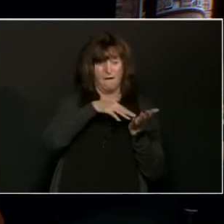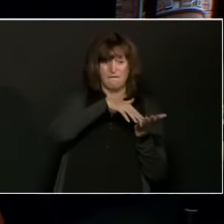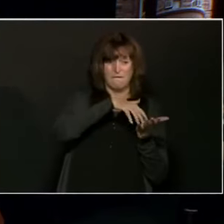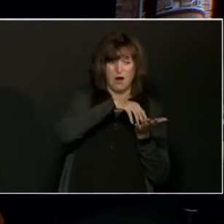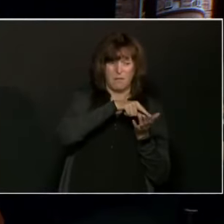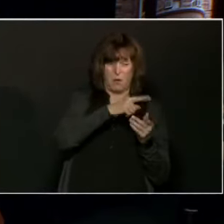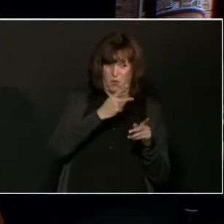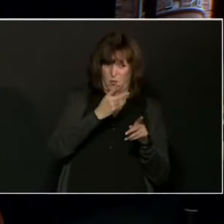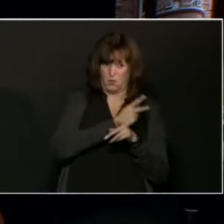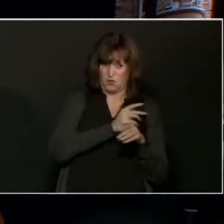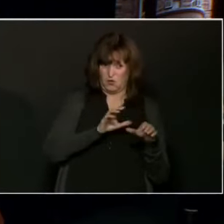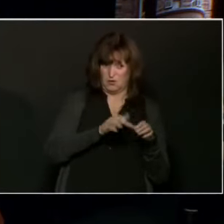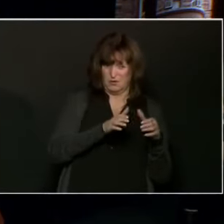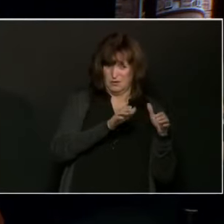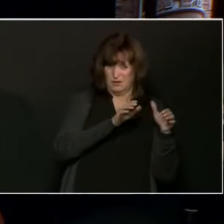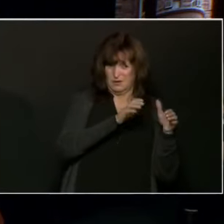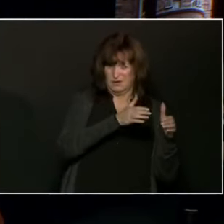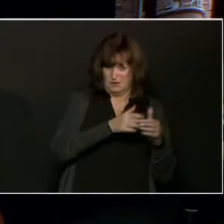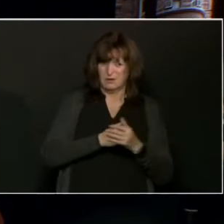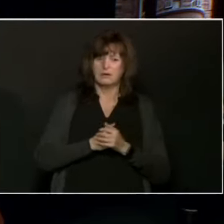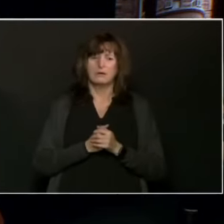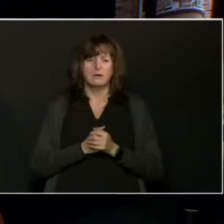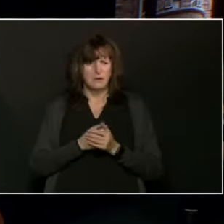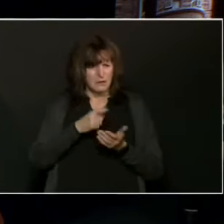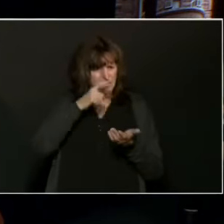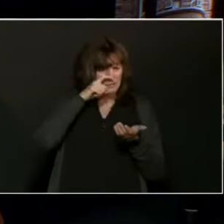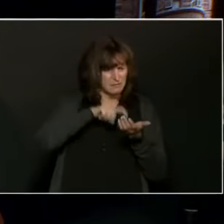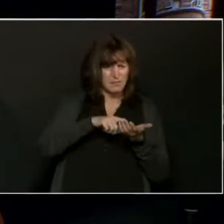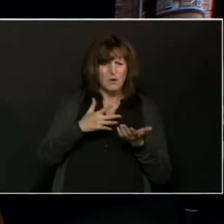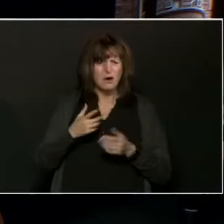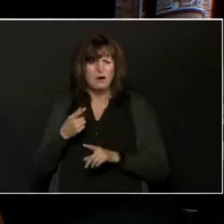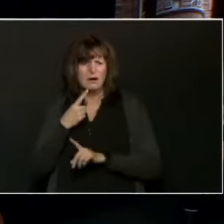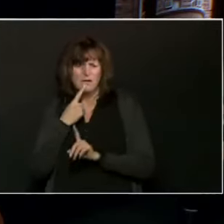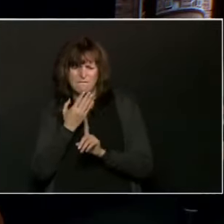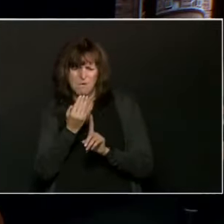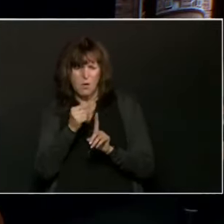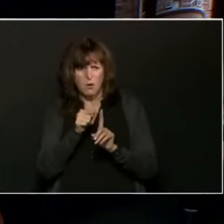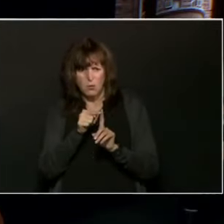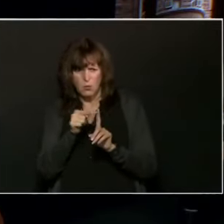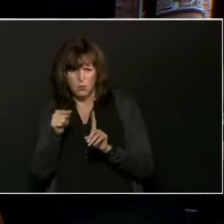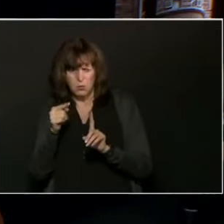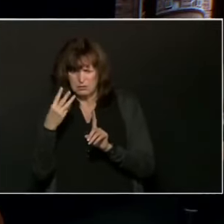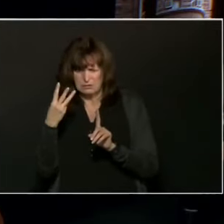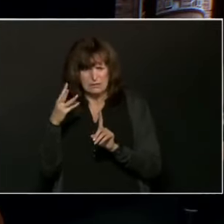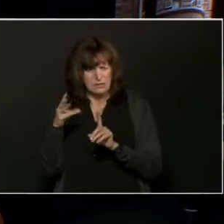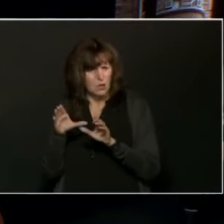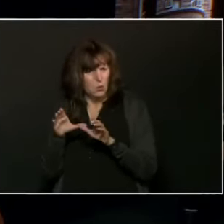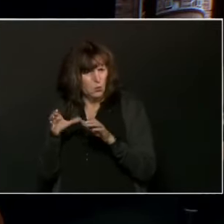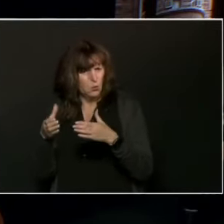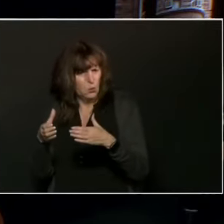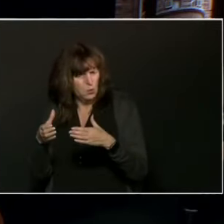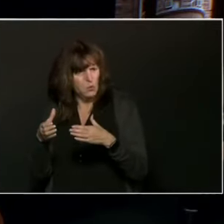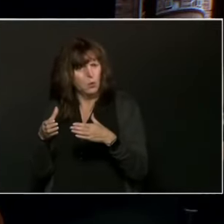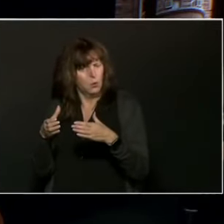YOU MENTIONED SOME OF THOSE VULNERABLE GROUPS, BUT ONES THAT